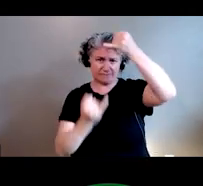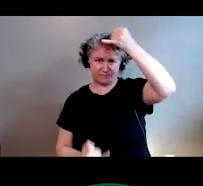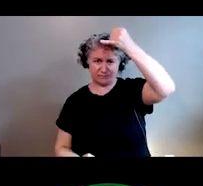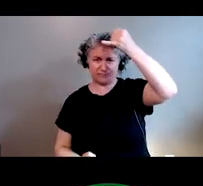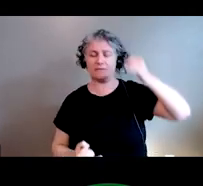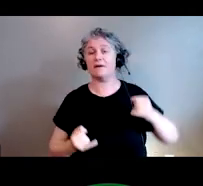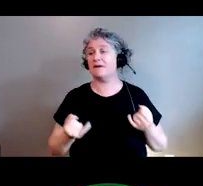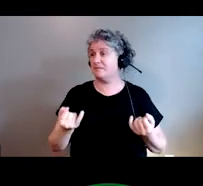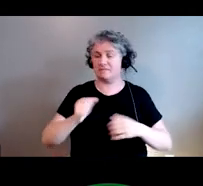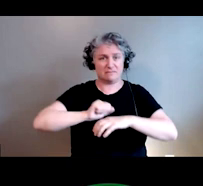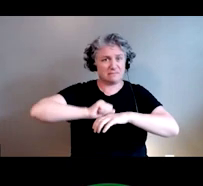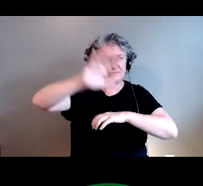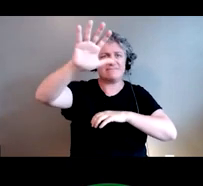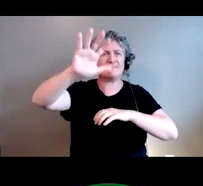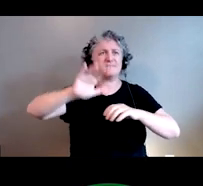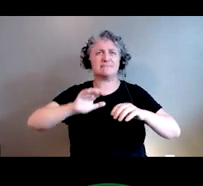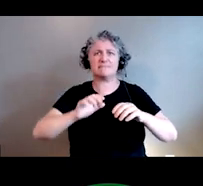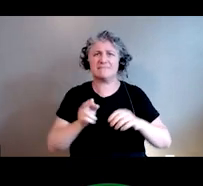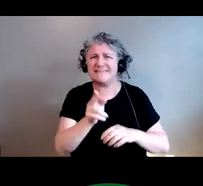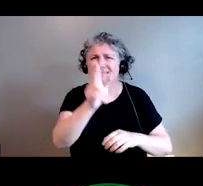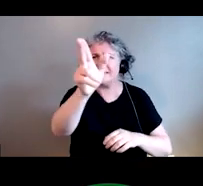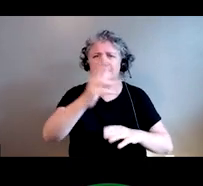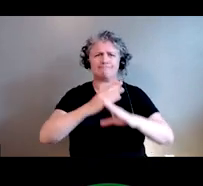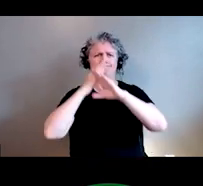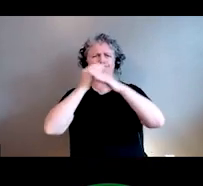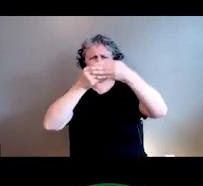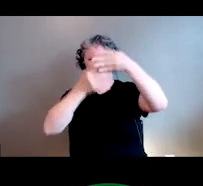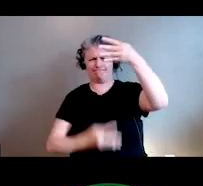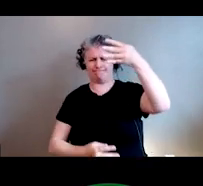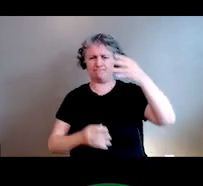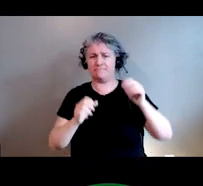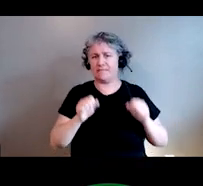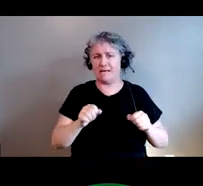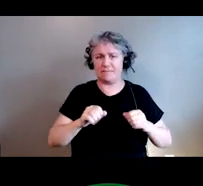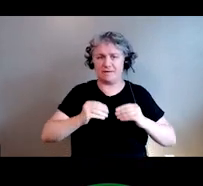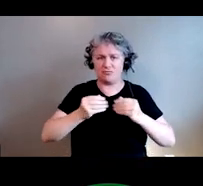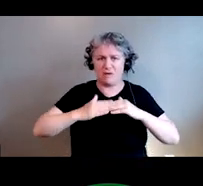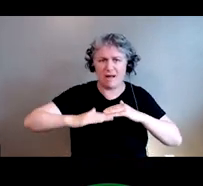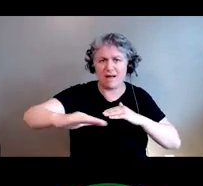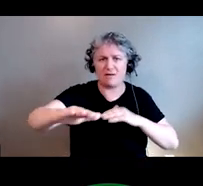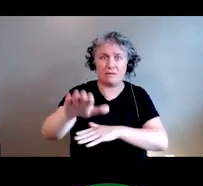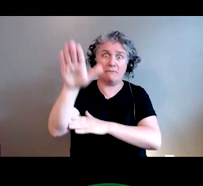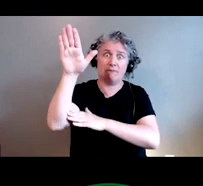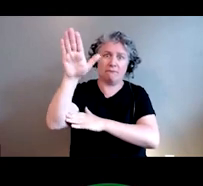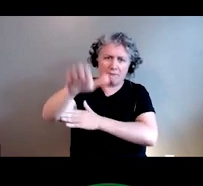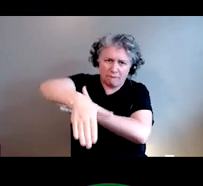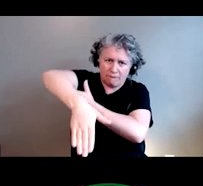This could be the terrain inclines, declines, or the very weather systems that frequent the different parks.